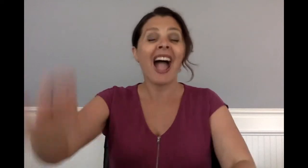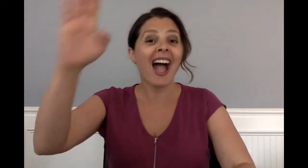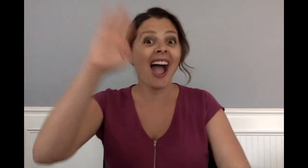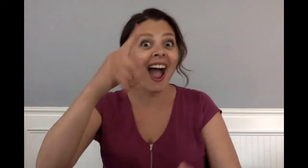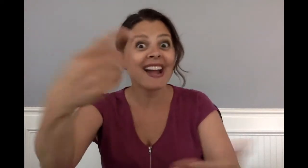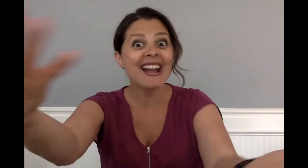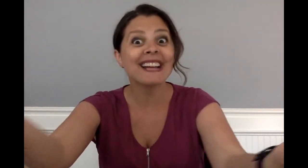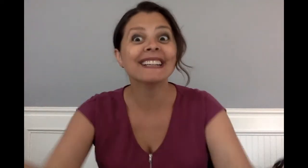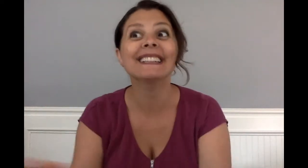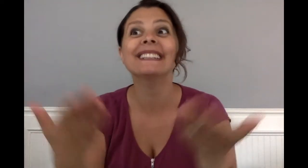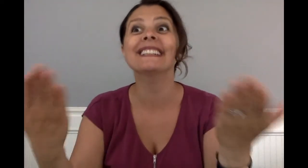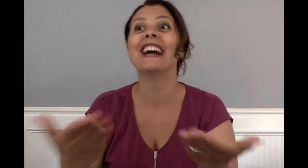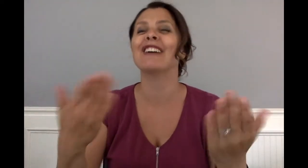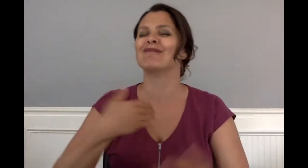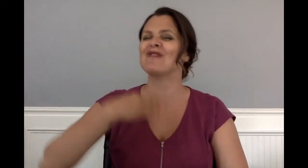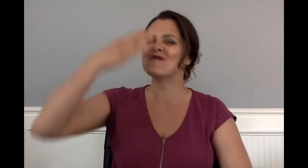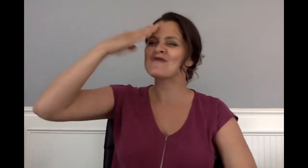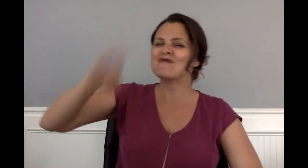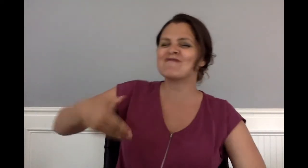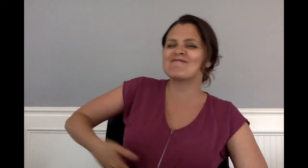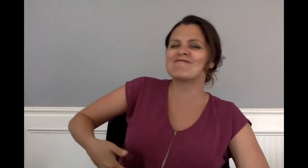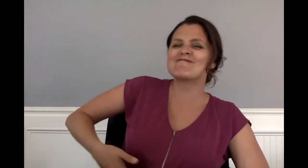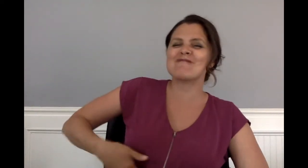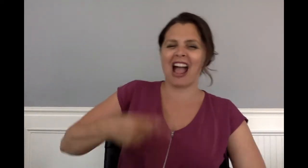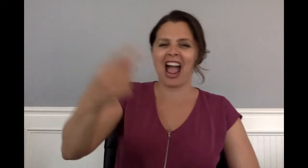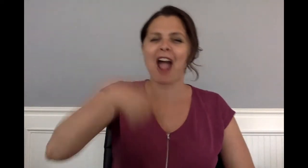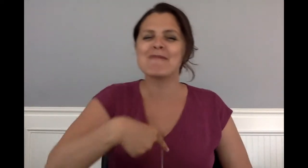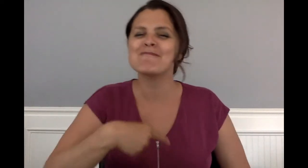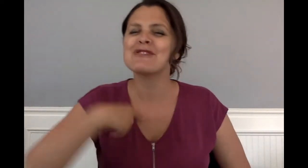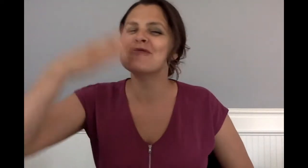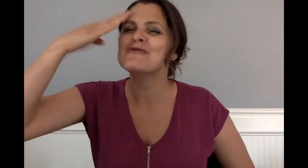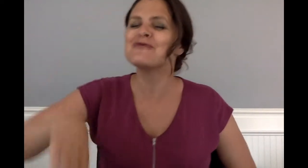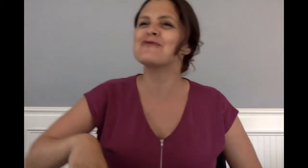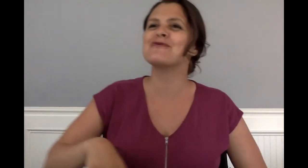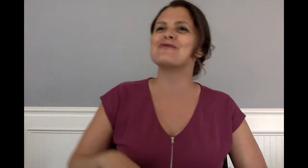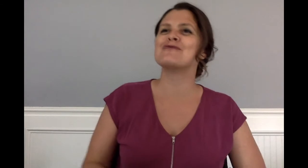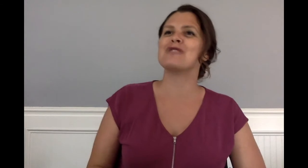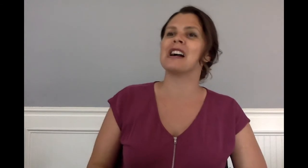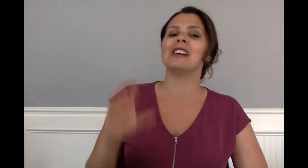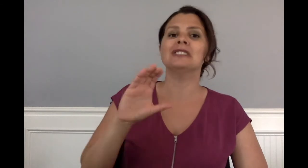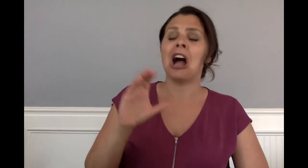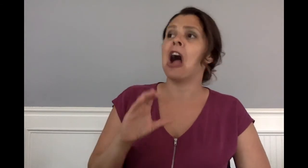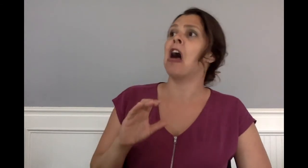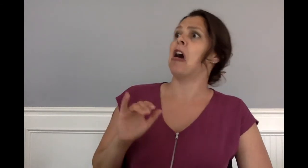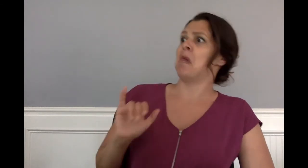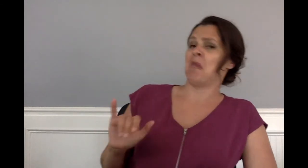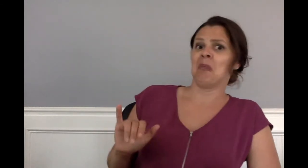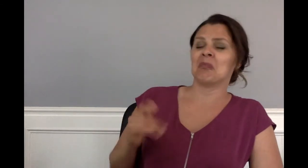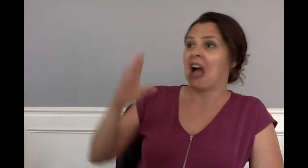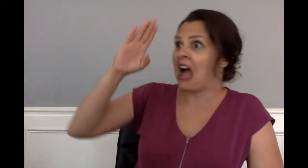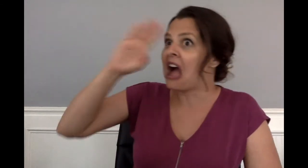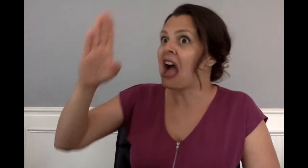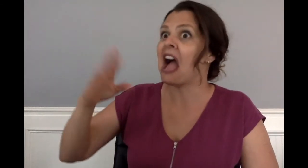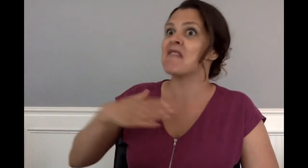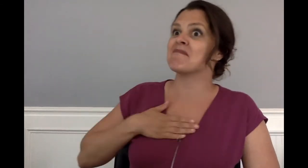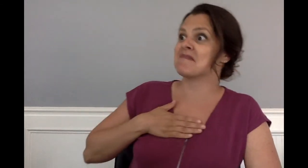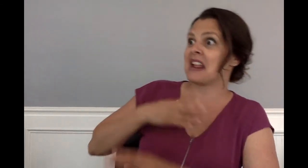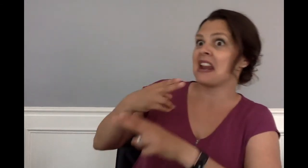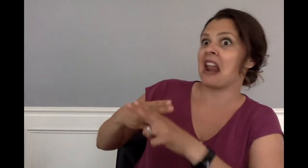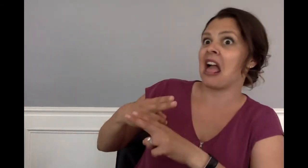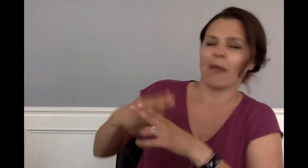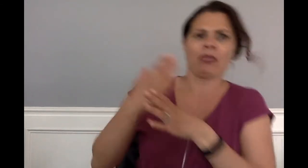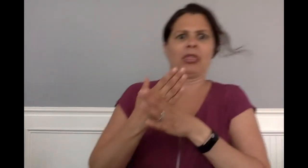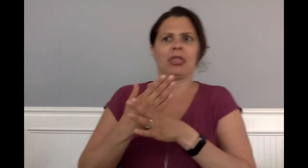“You came!” she said. “I knew you would!” “Hi,” Charlie said. “My name is—”